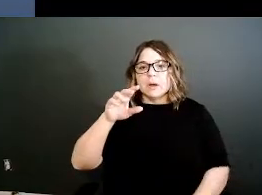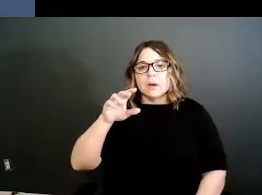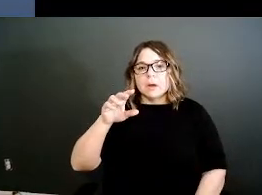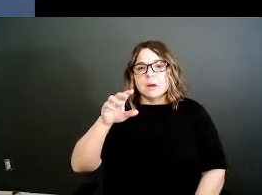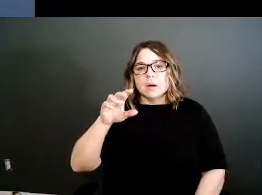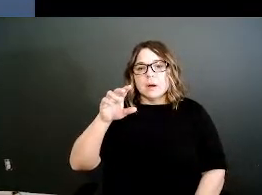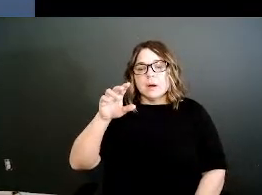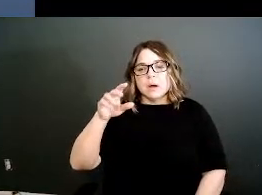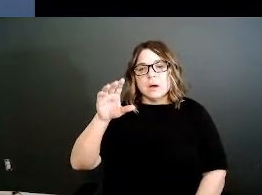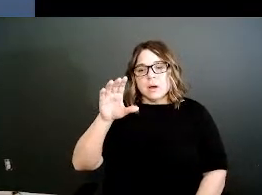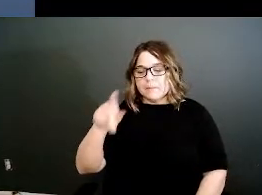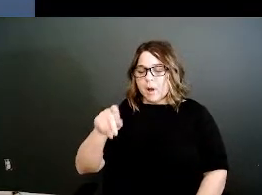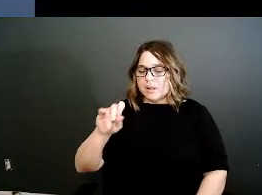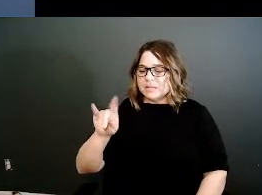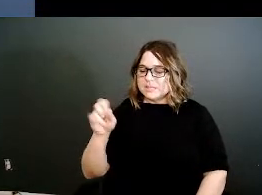$149,127,142, WHICH ARE TIED TO